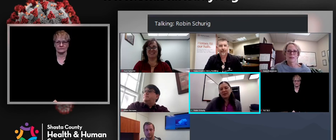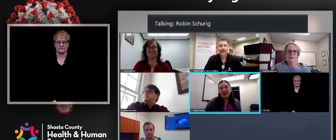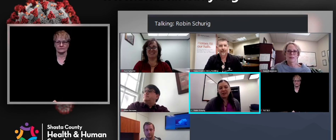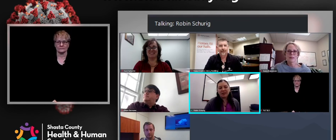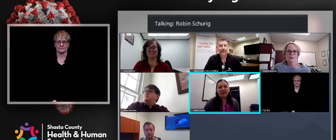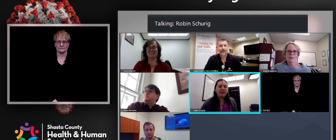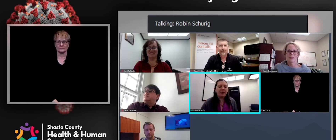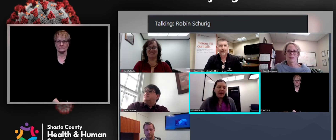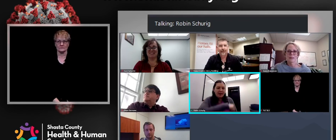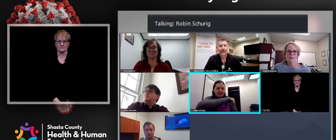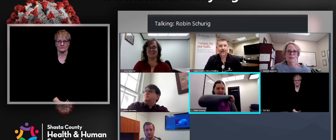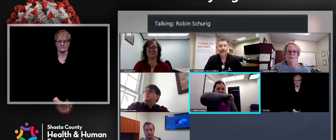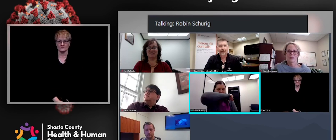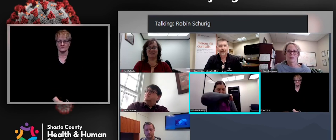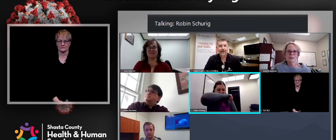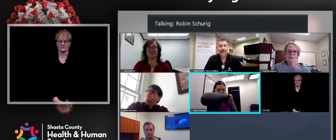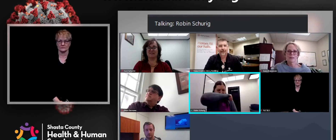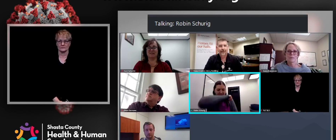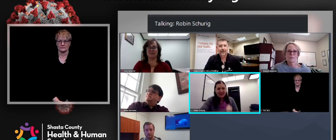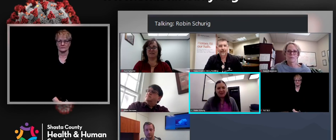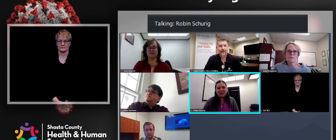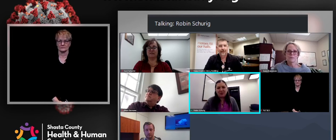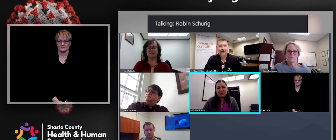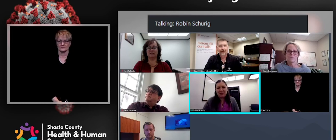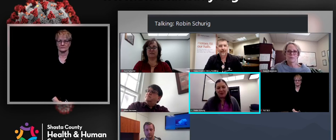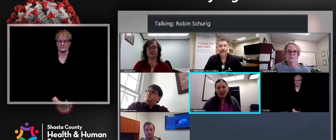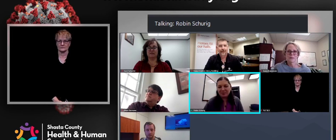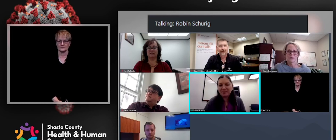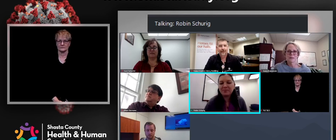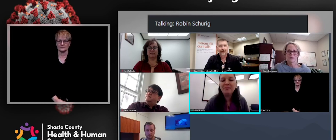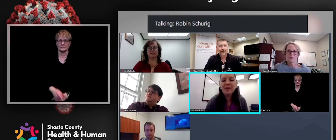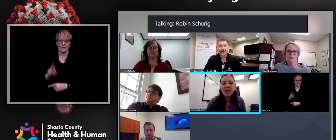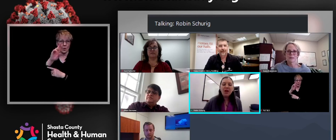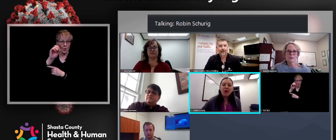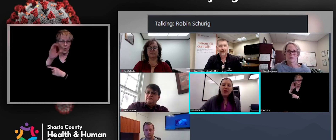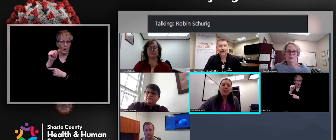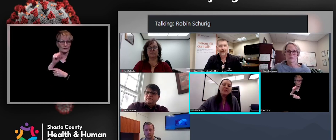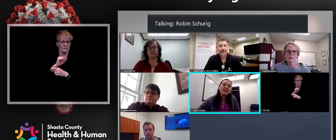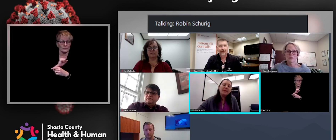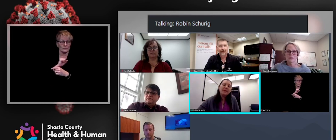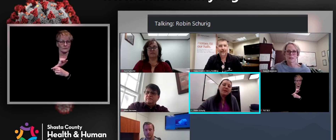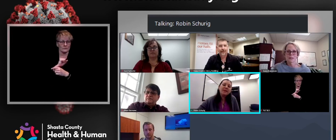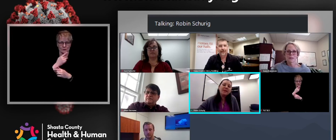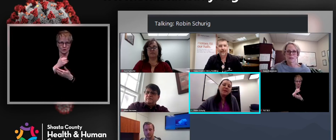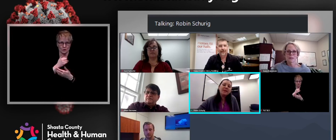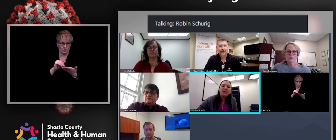Yeah. So first of all, just to clarify... Excuse me, sorry. The reason that we're in the purple